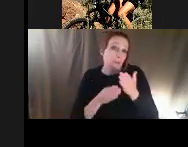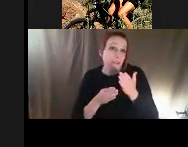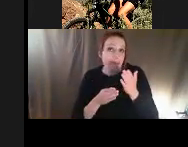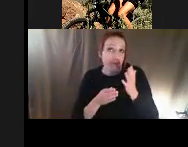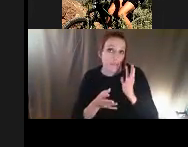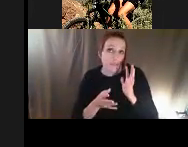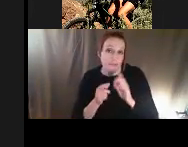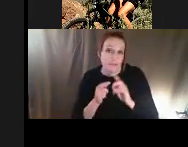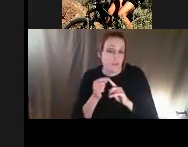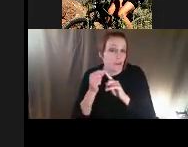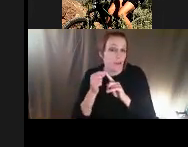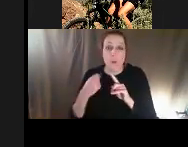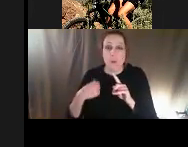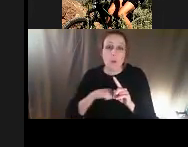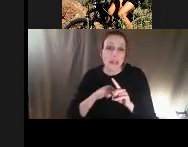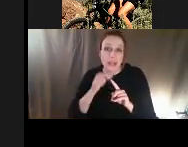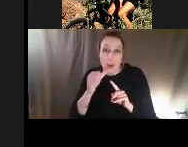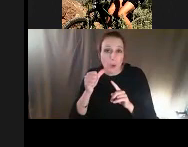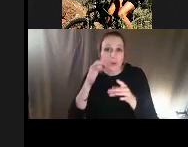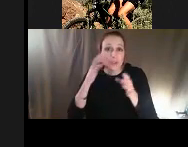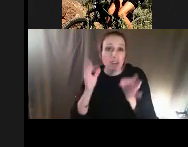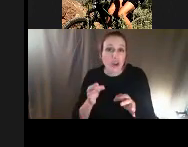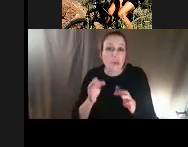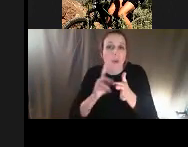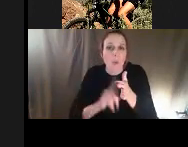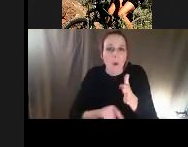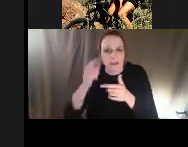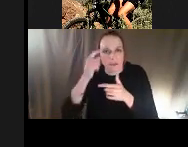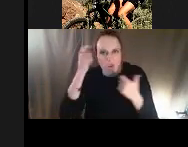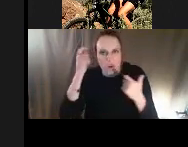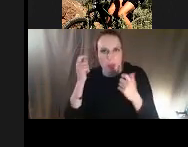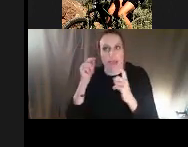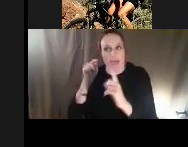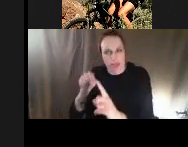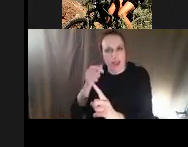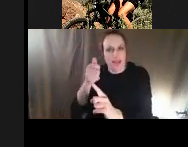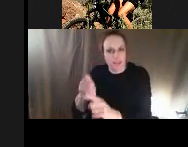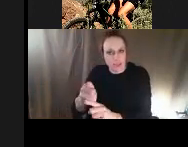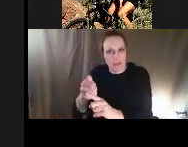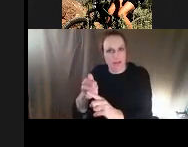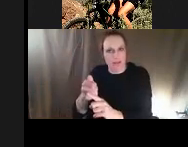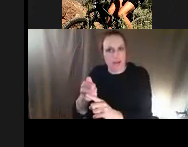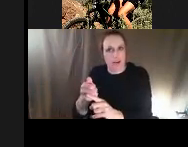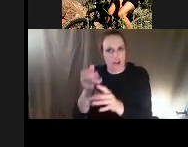The individual gets to determine. So, it's very much a subjective experience.